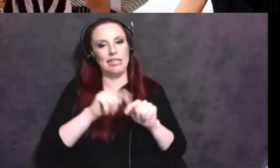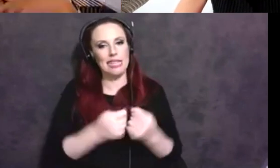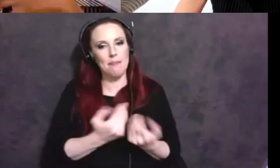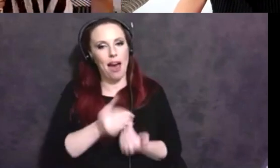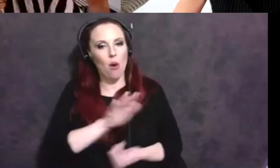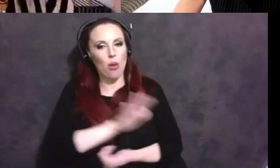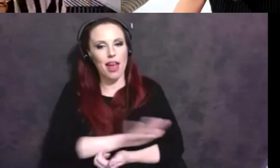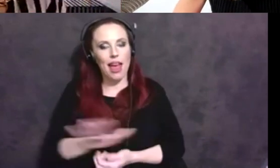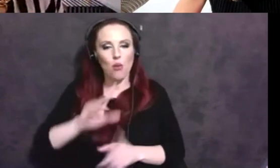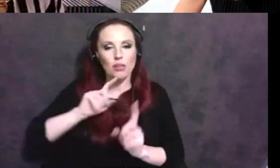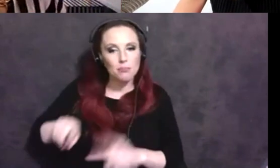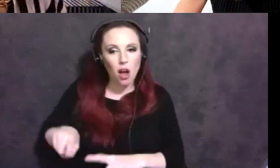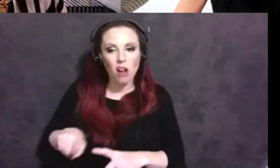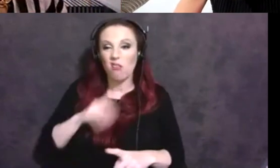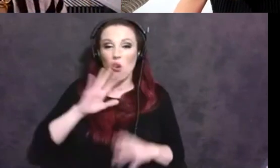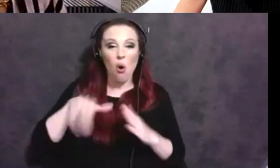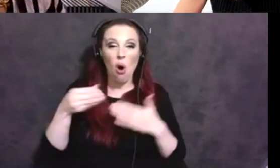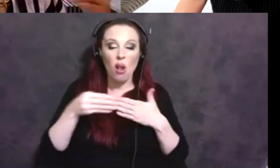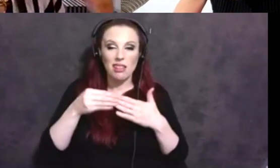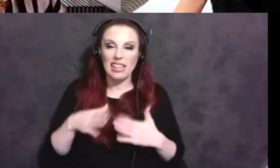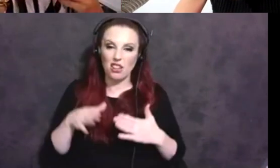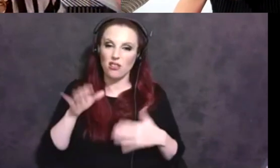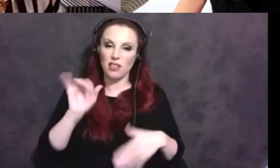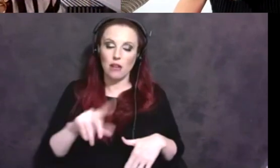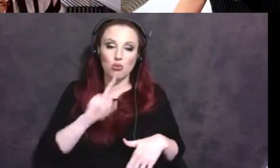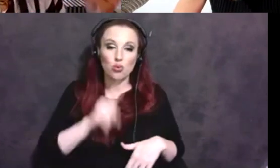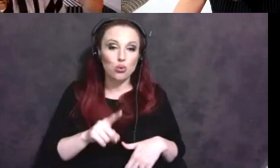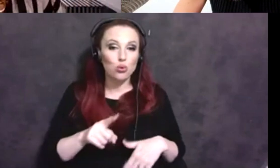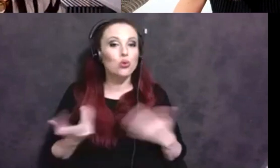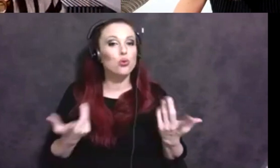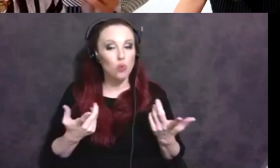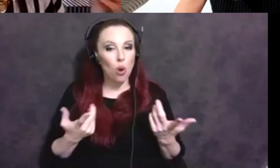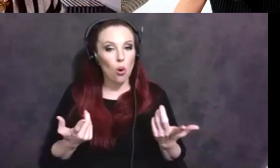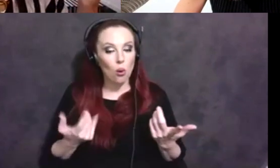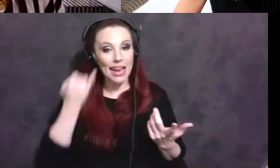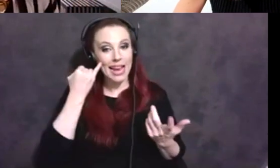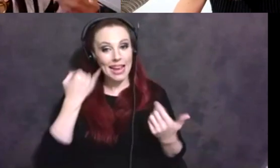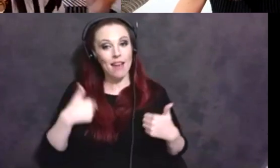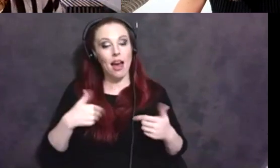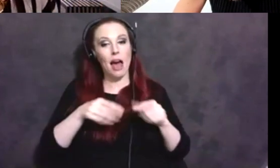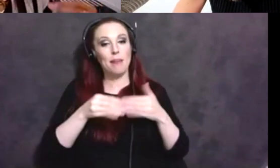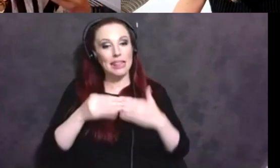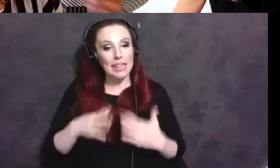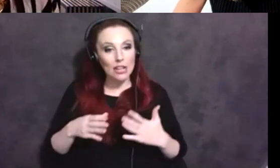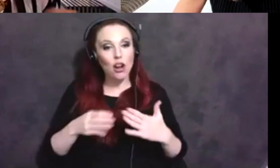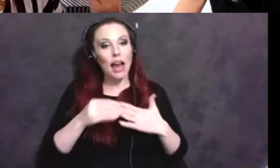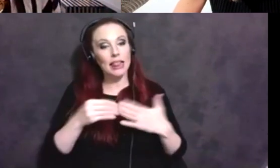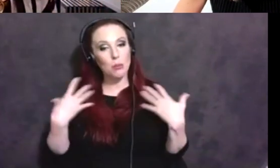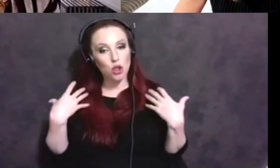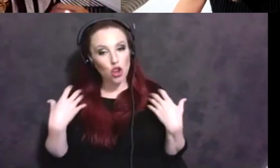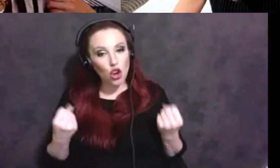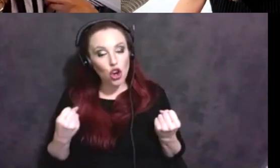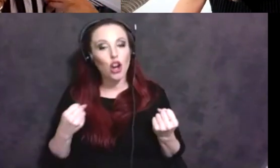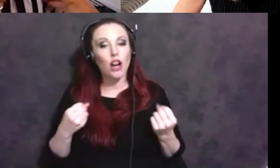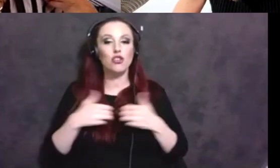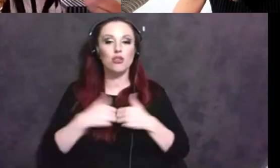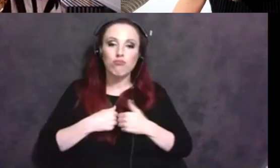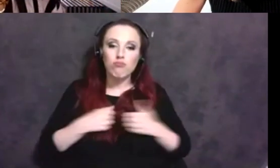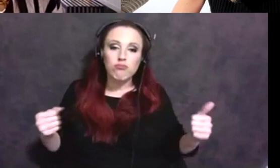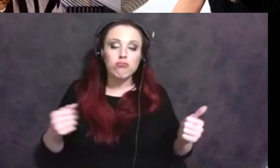as leaders. Leaders go first. How I behave will cascade down in how my team responds.